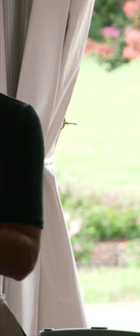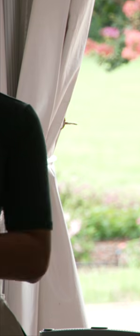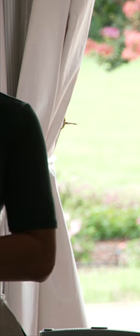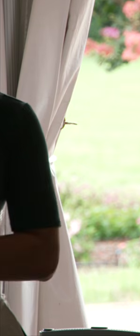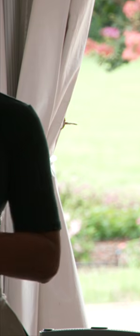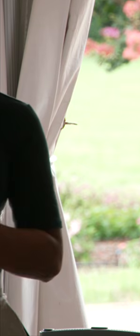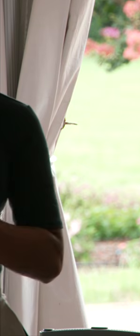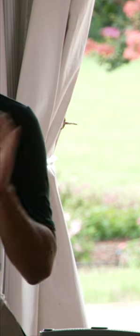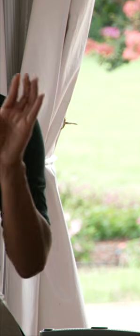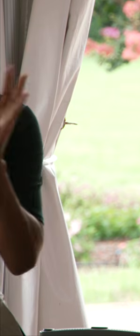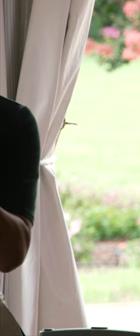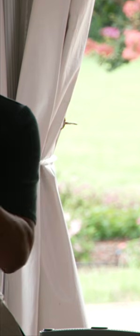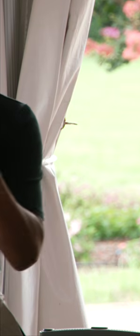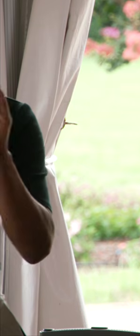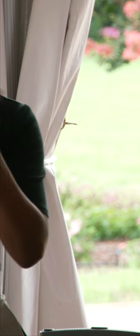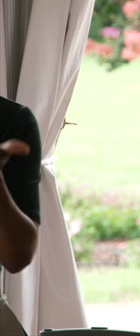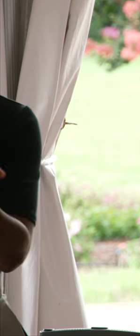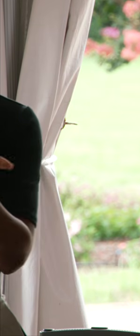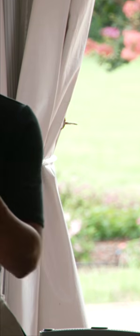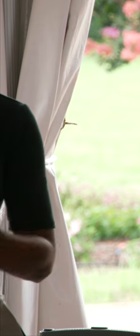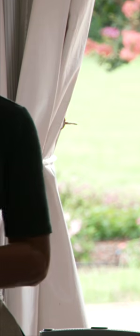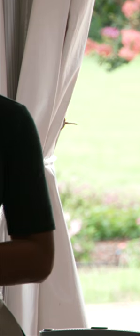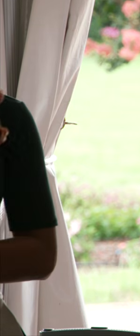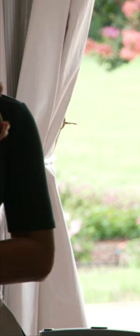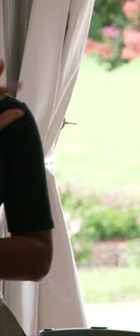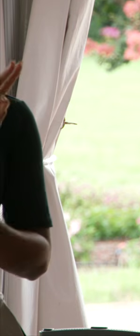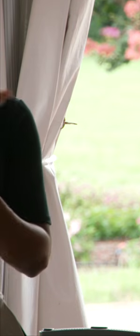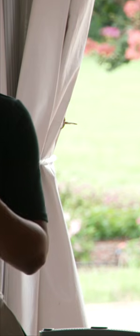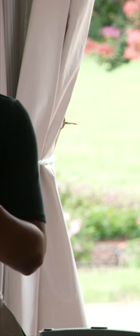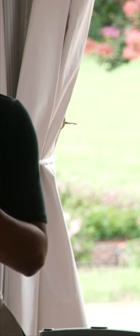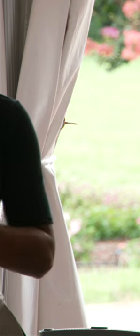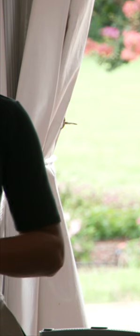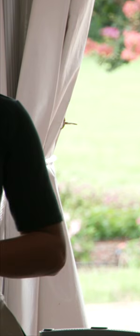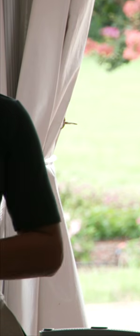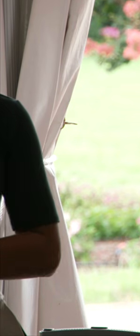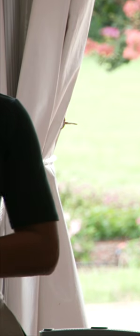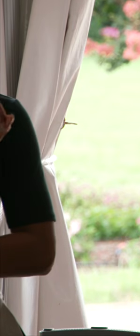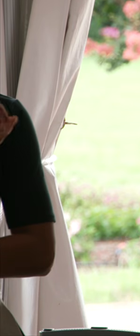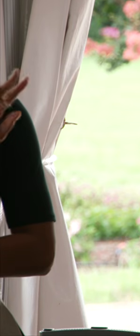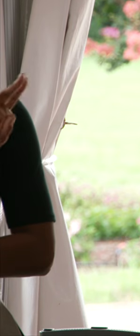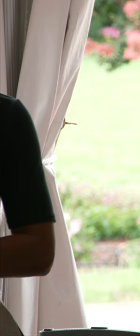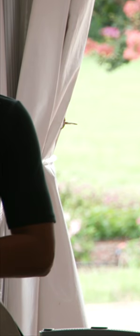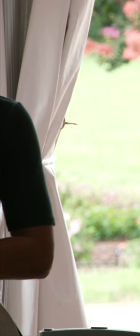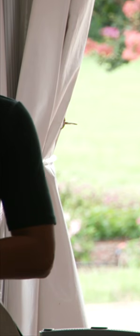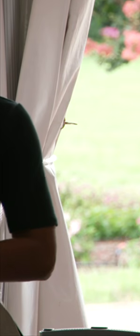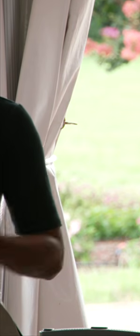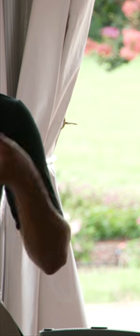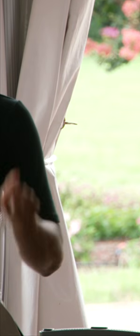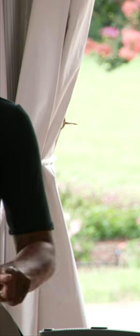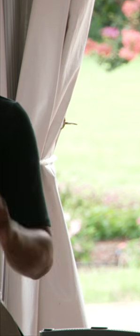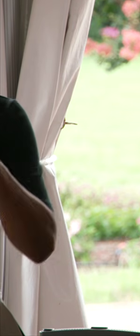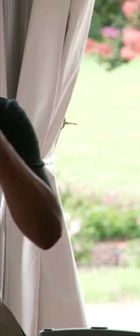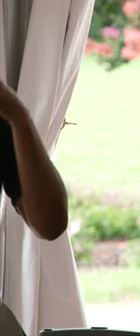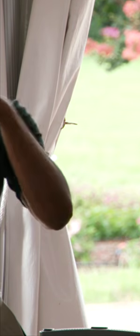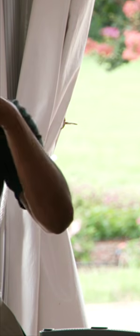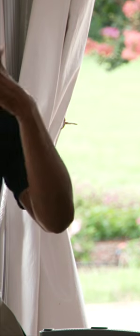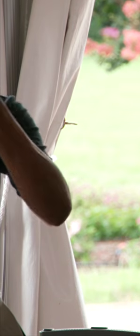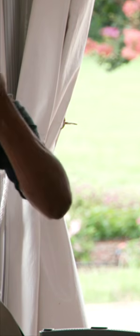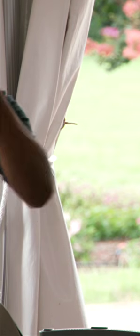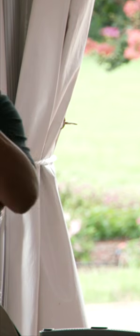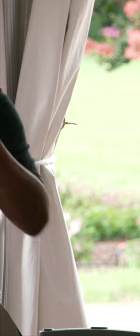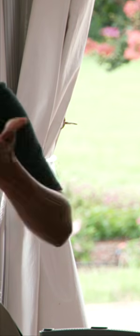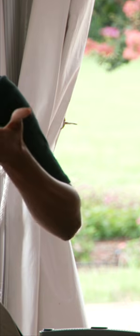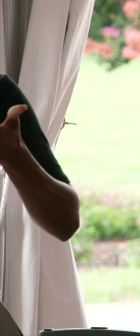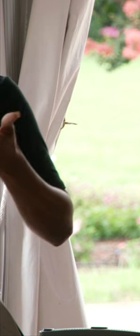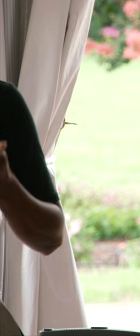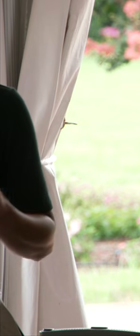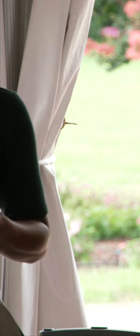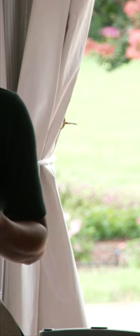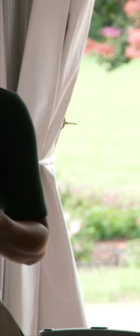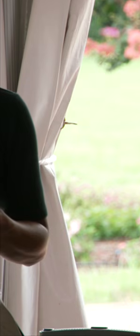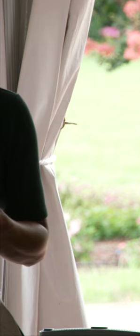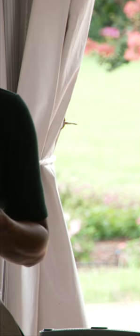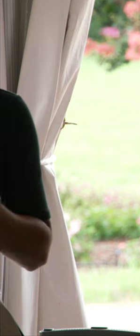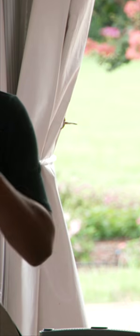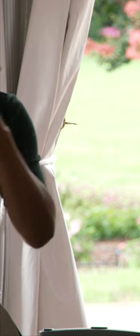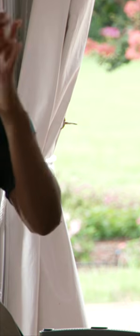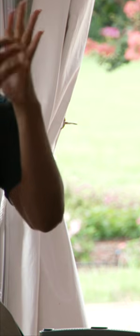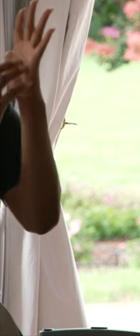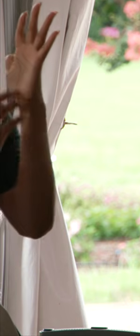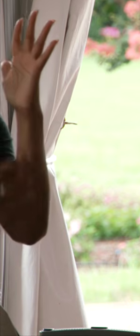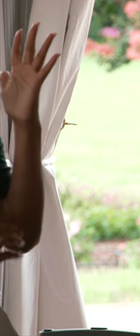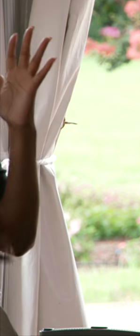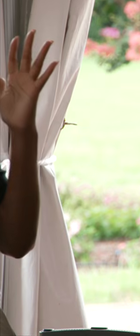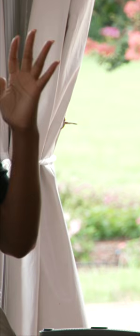In 1979, out of that retreat came a foundational text that completely rewrote the laws of modern